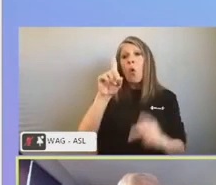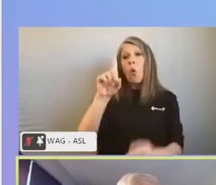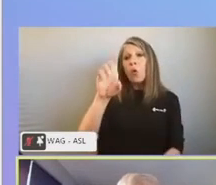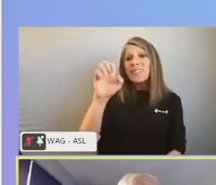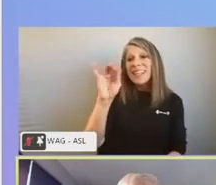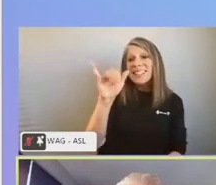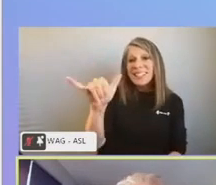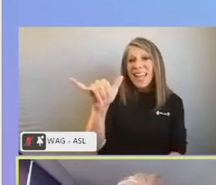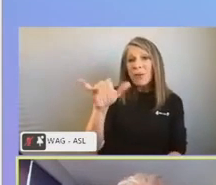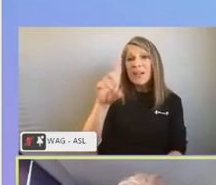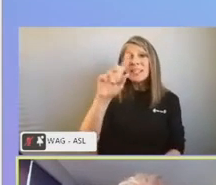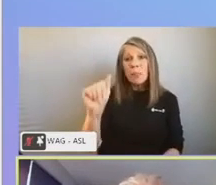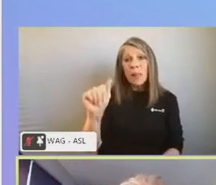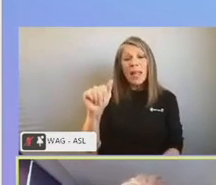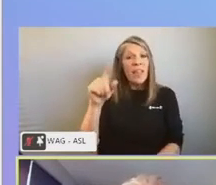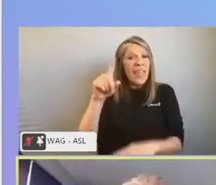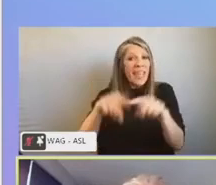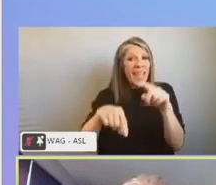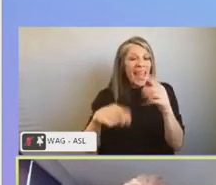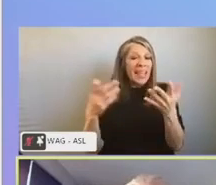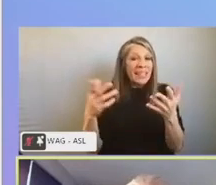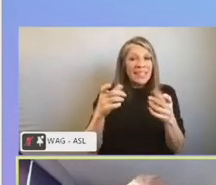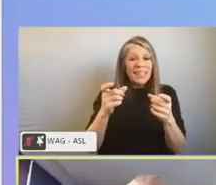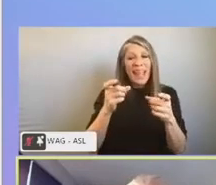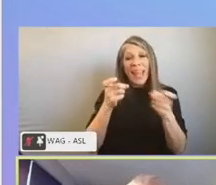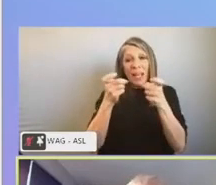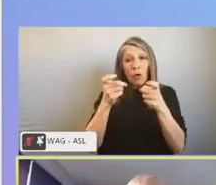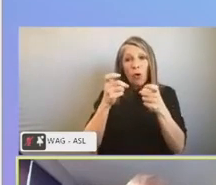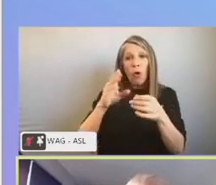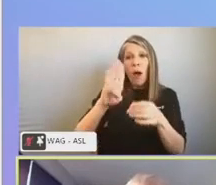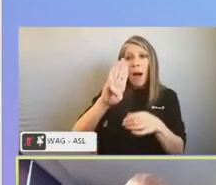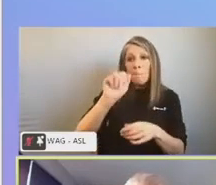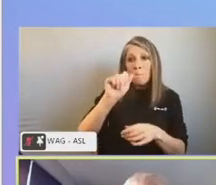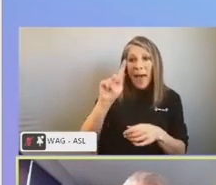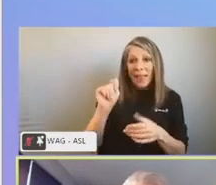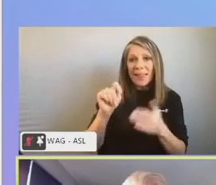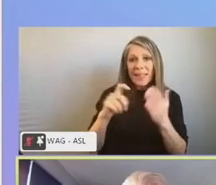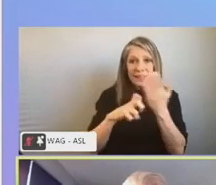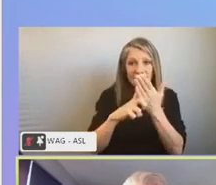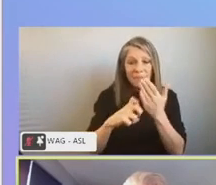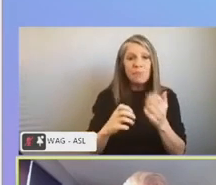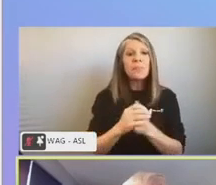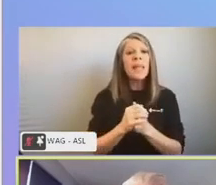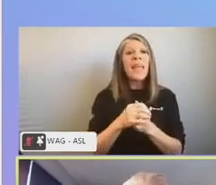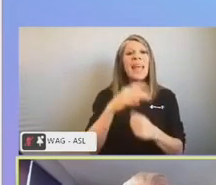that thing. There are 19 million adults who have vision or dexterity disabilities which affect